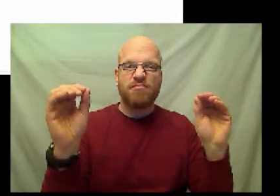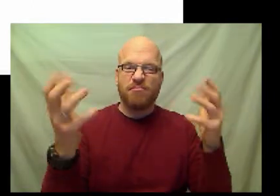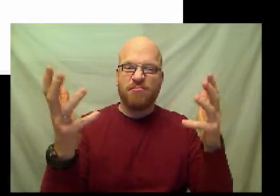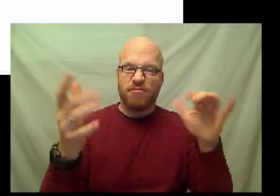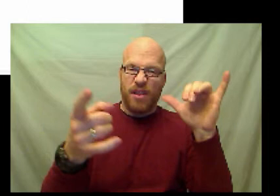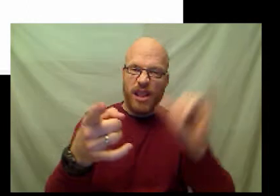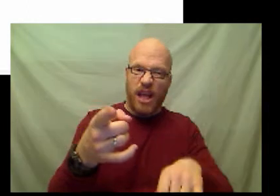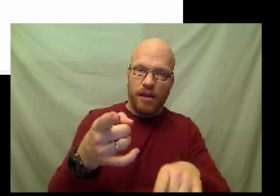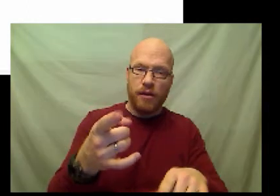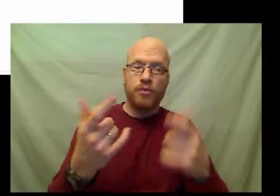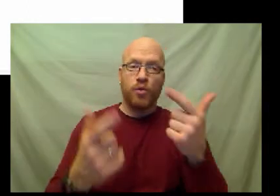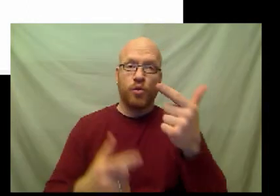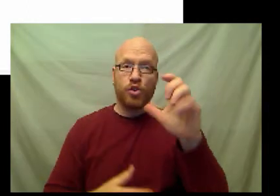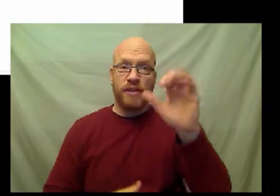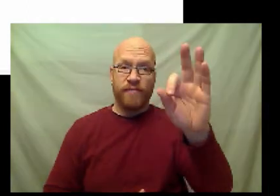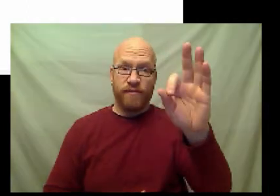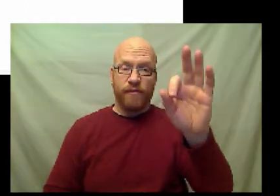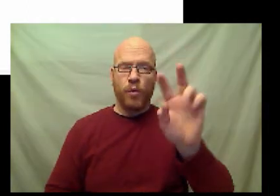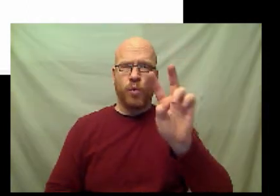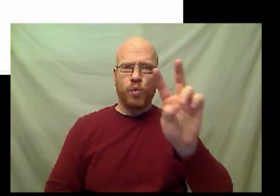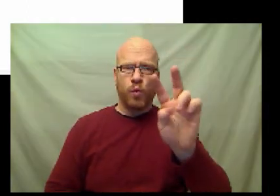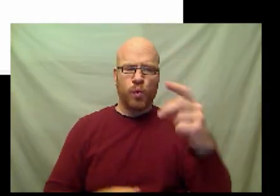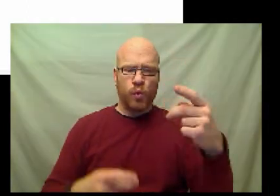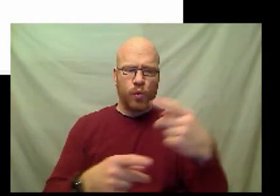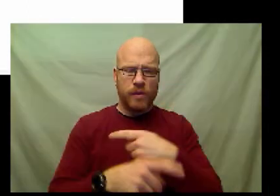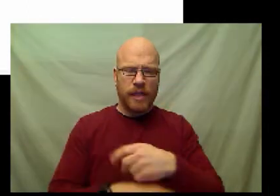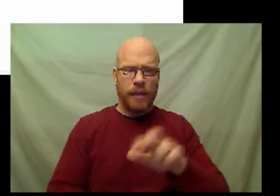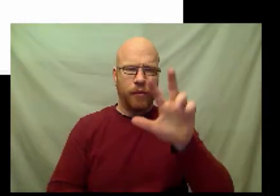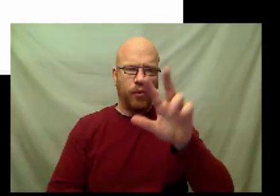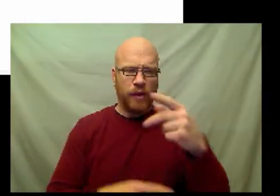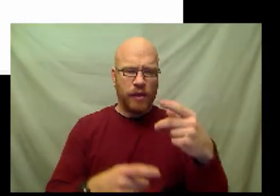One 3 left for 54, but there's no more 3s anywhere else.